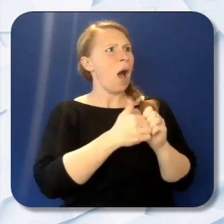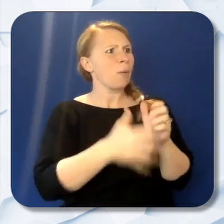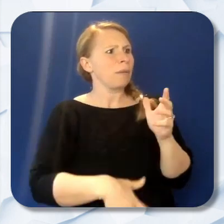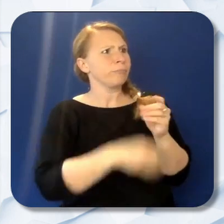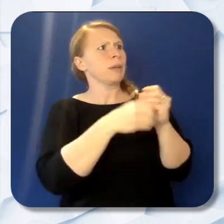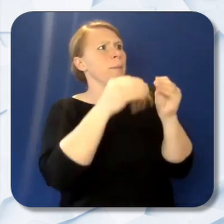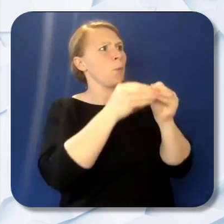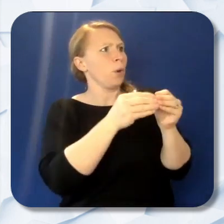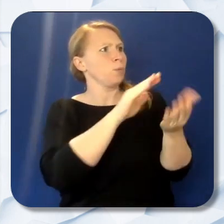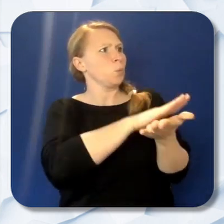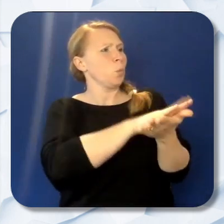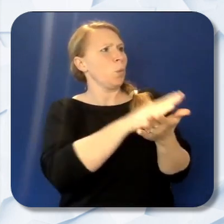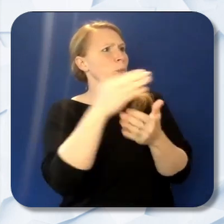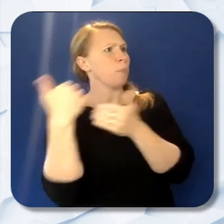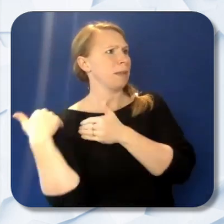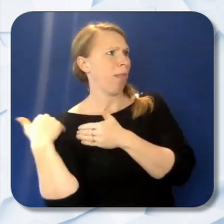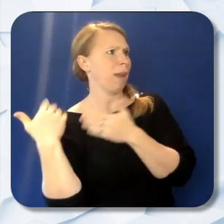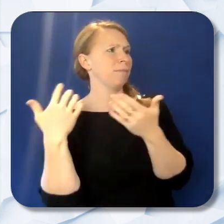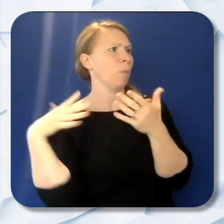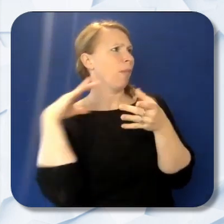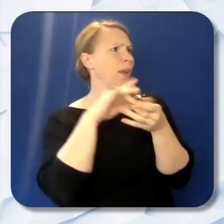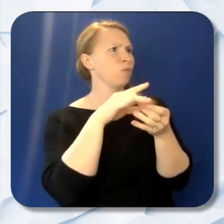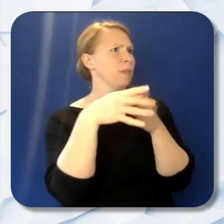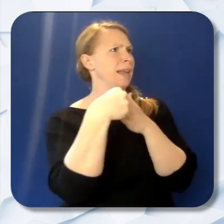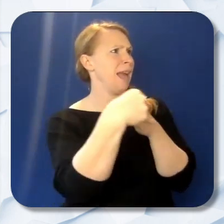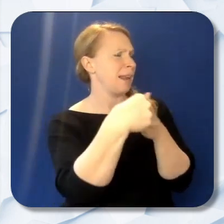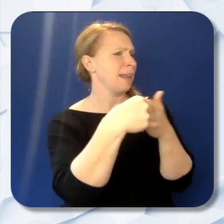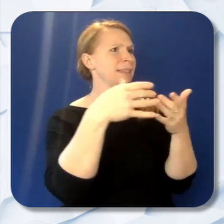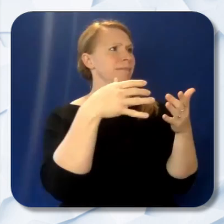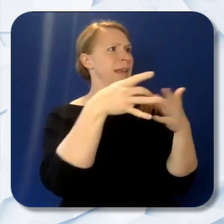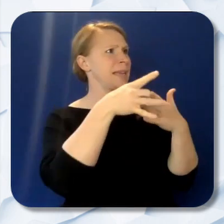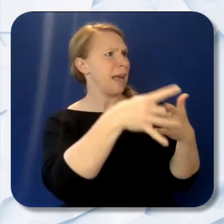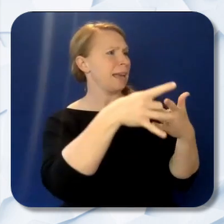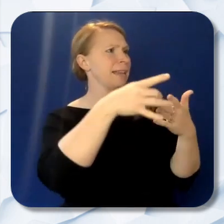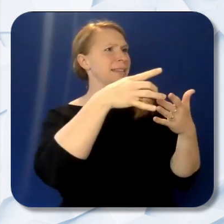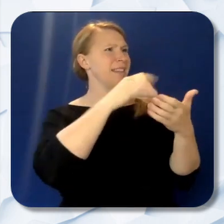to guidance that we've put out for schools on how to respond to the opioid crisis? And